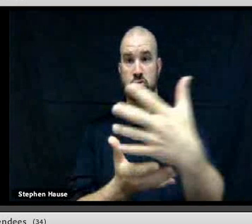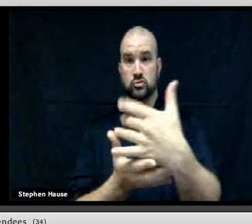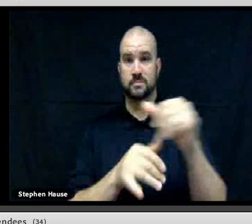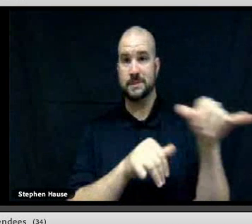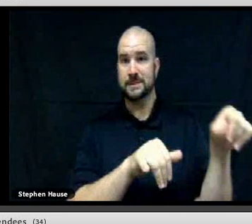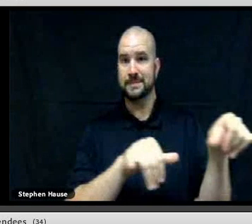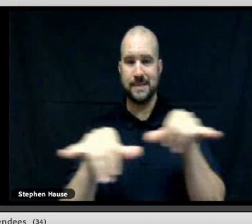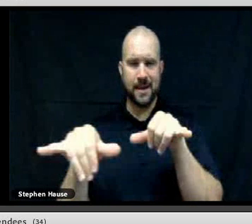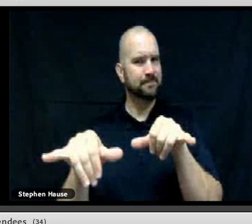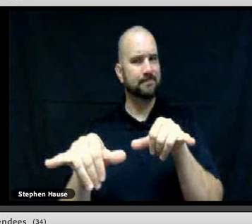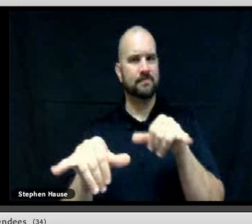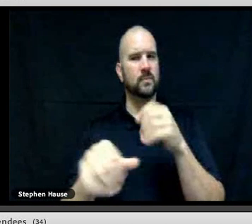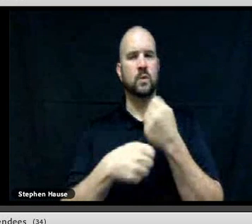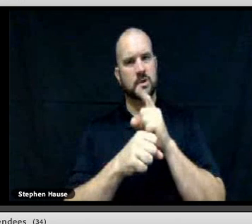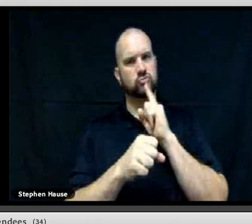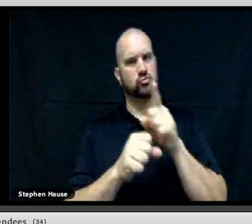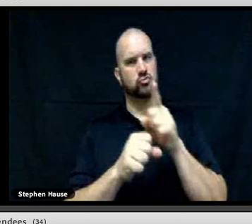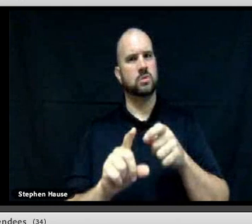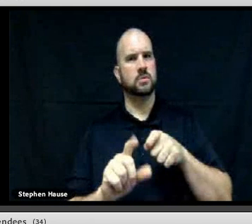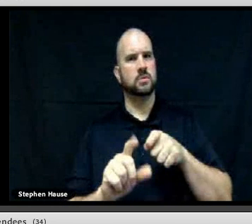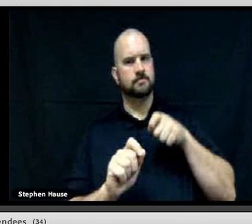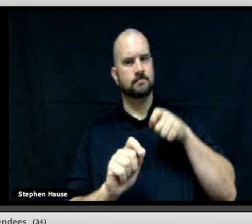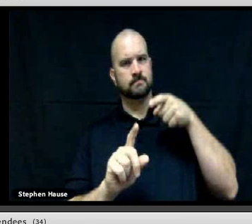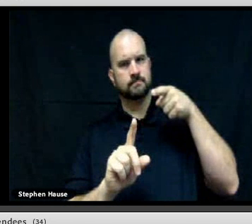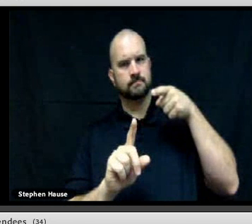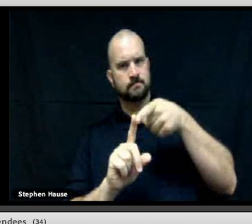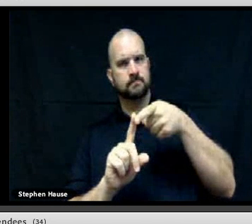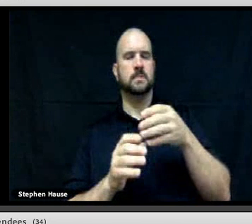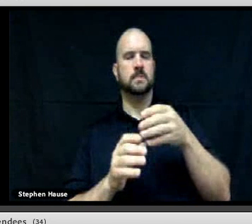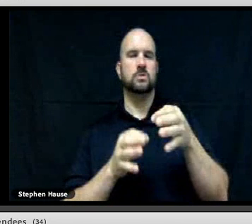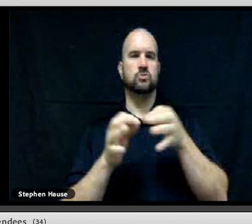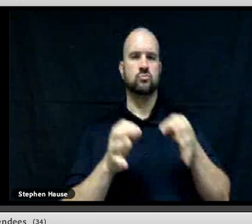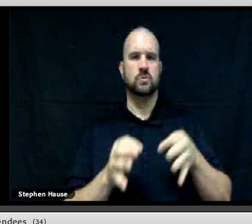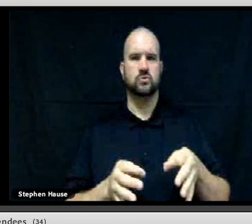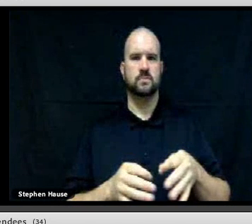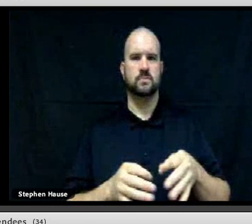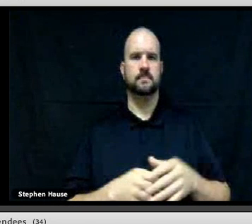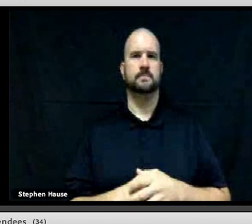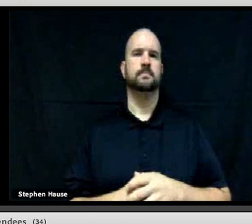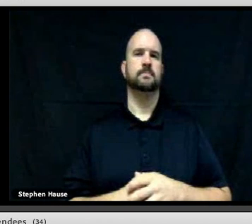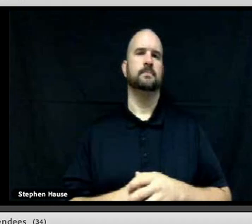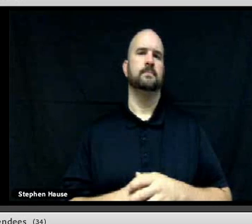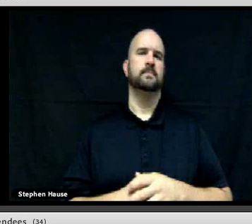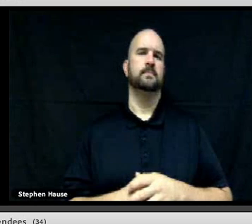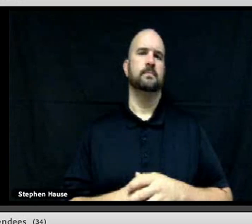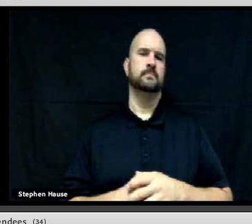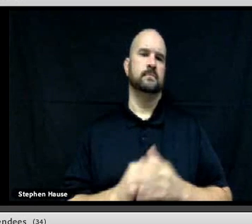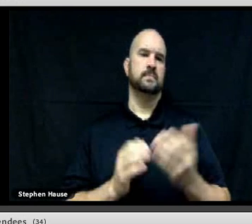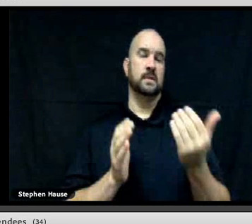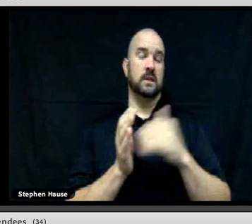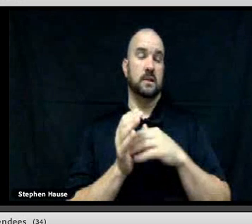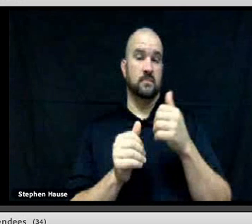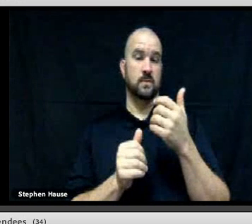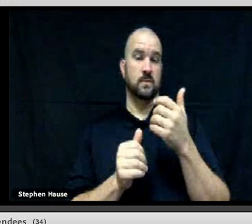And, uh, remember, um, that, uh, you should avoid using abbreviations and ambiguous references,